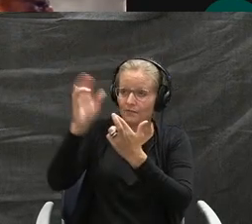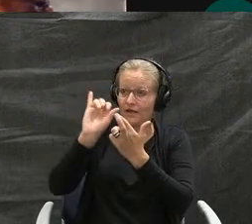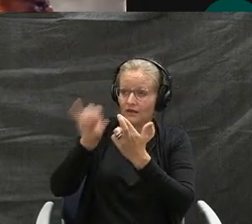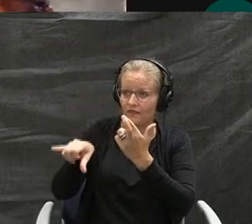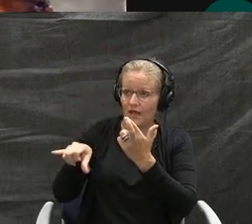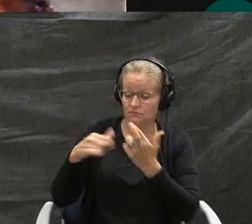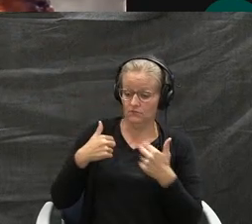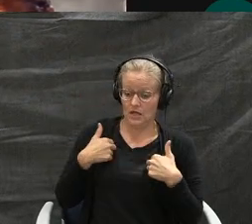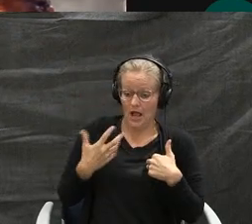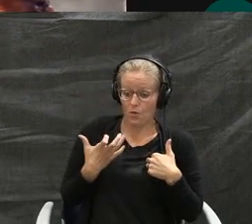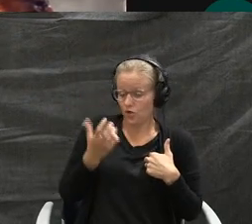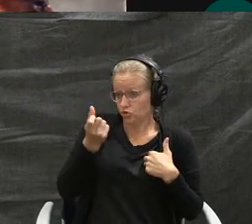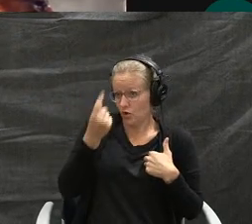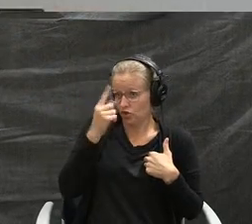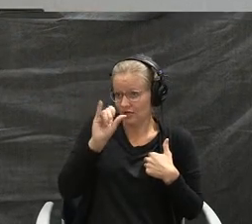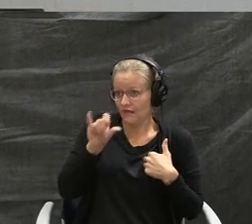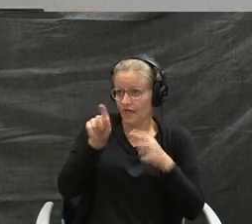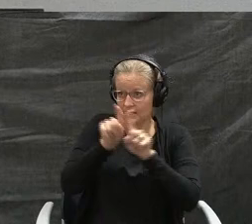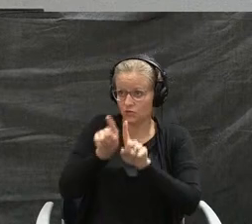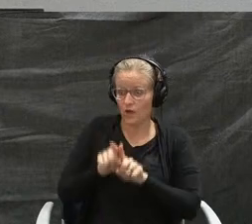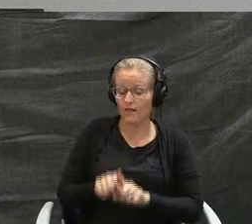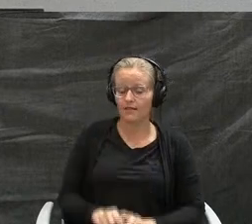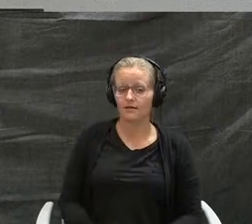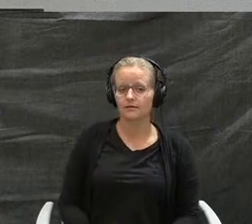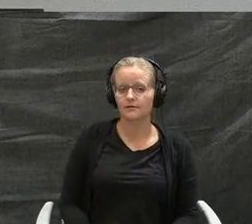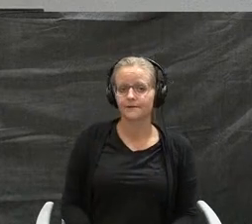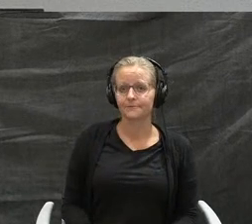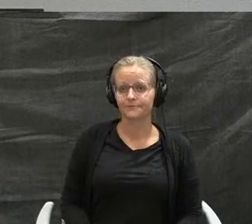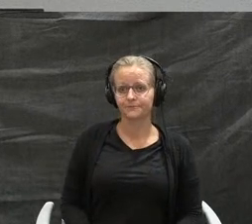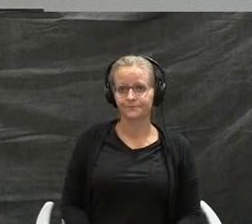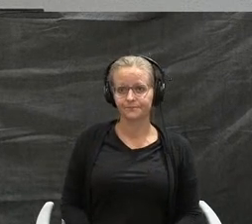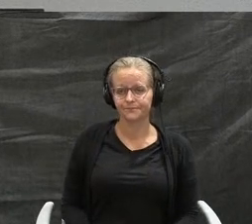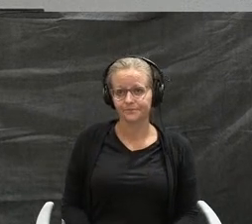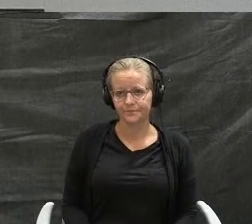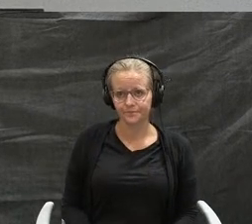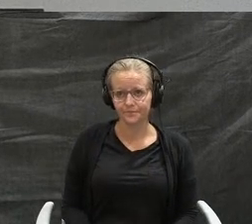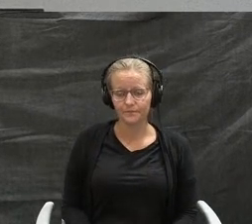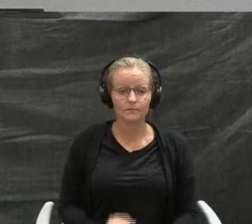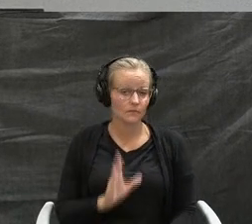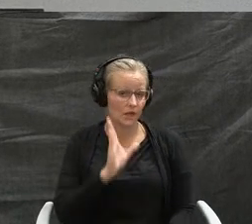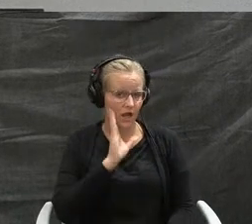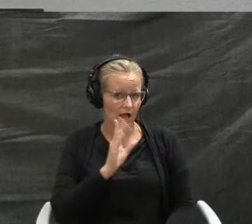well. Well, I'll answer part of it. Then I'll ask Michelle